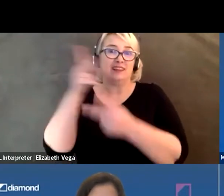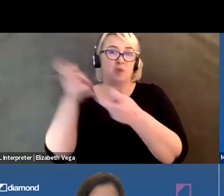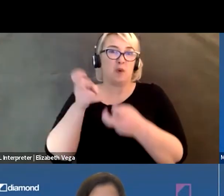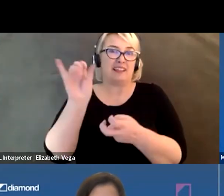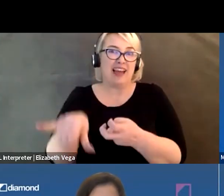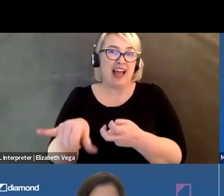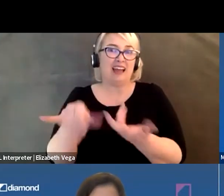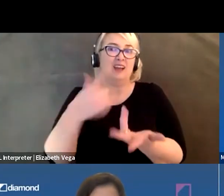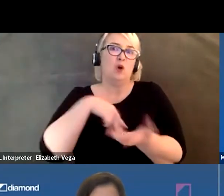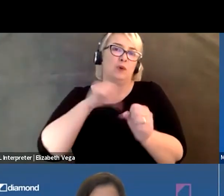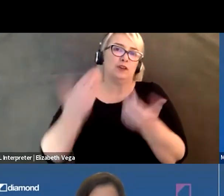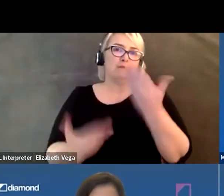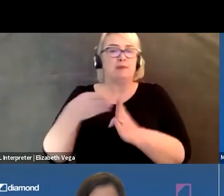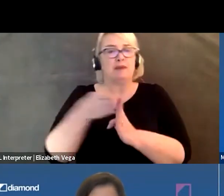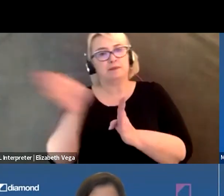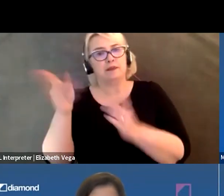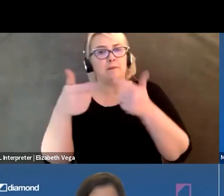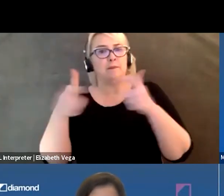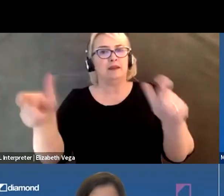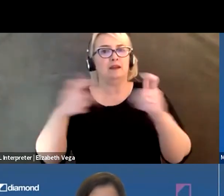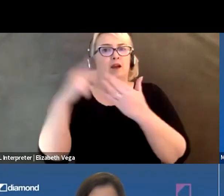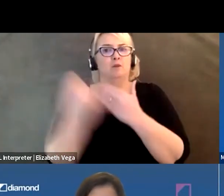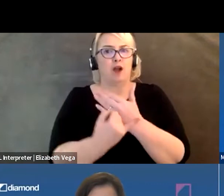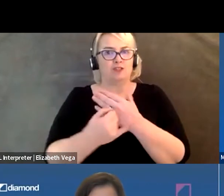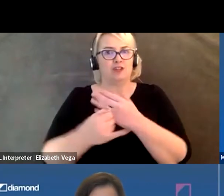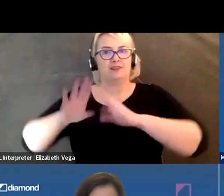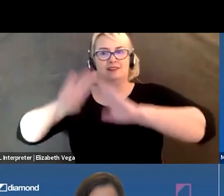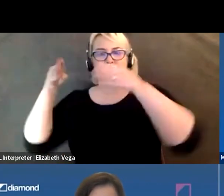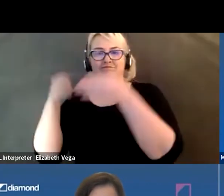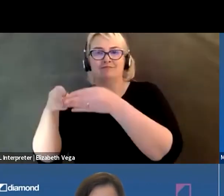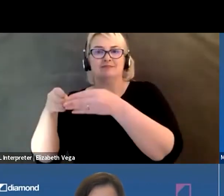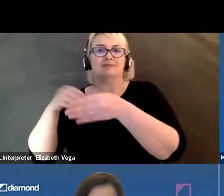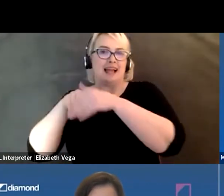that doesn't have ARIA errors. Sorry that went into too much technical detail.